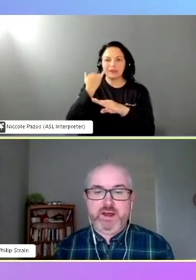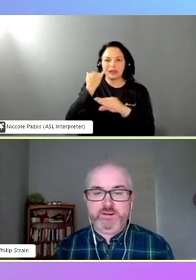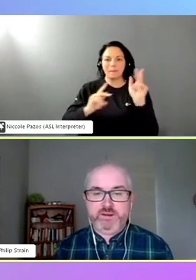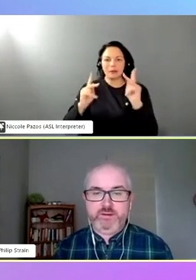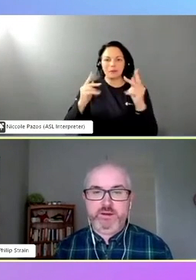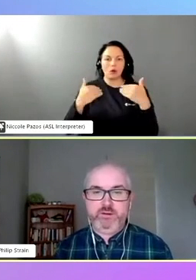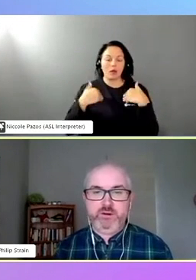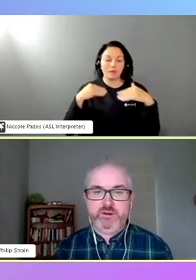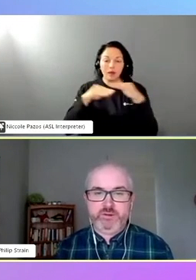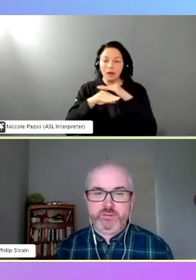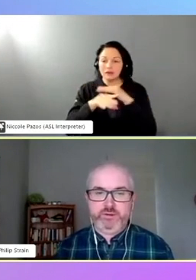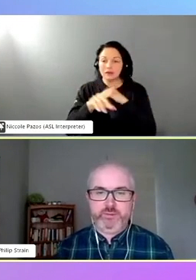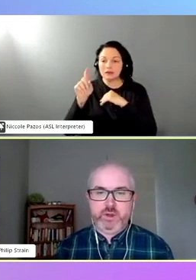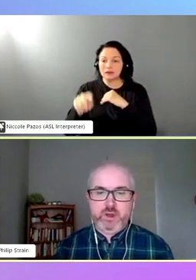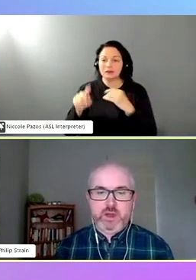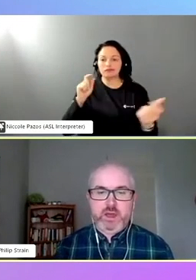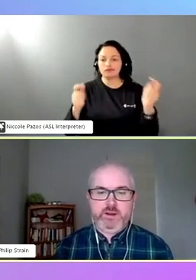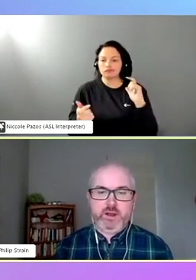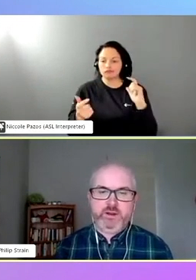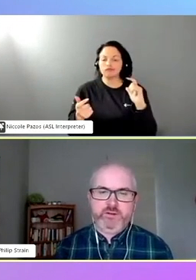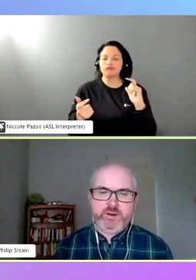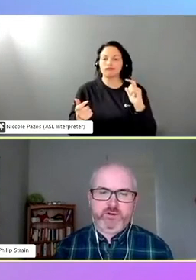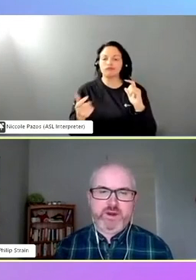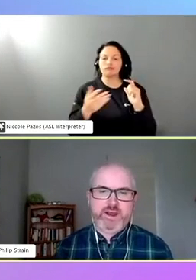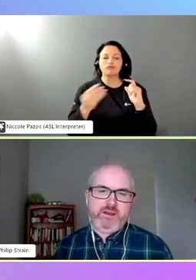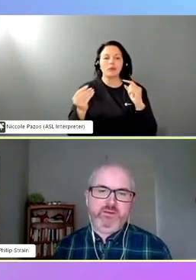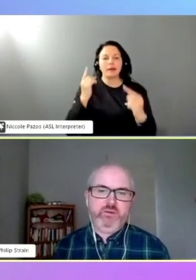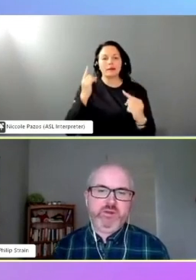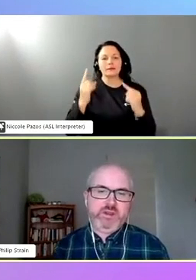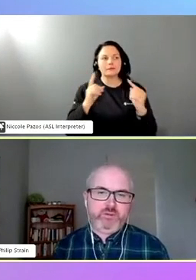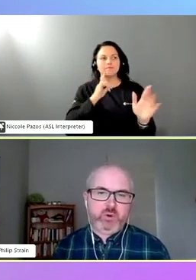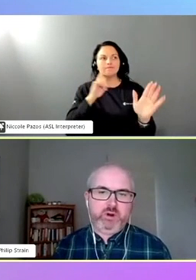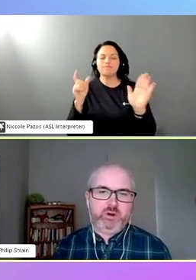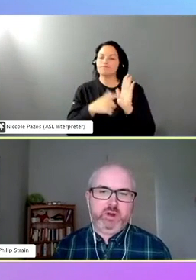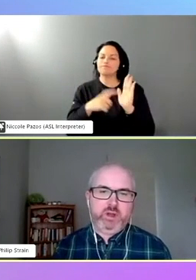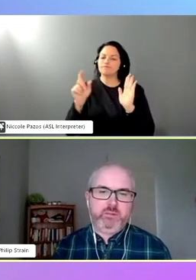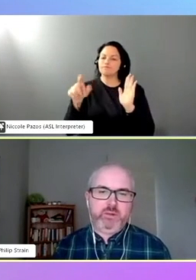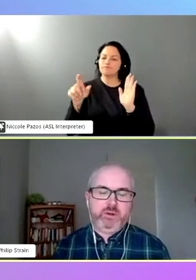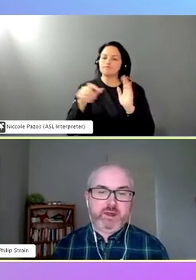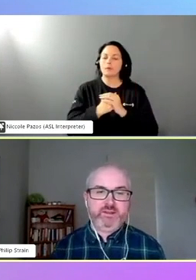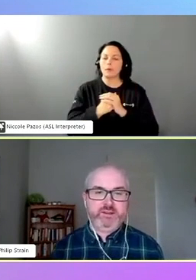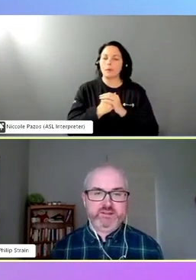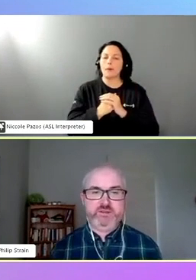there are some widgets, which are grouped into frames,